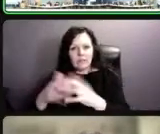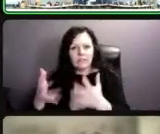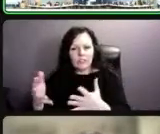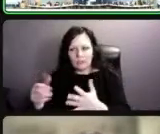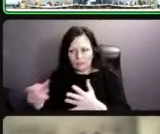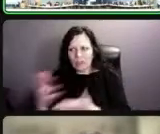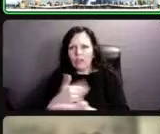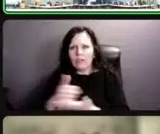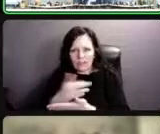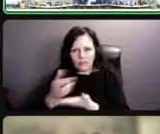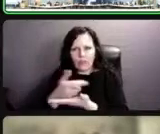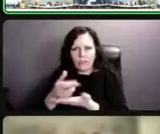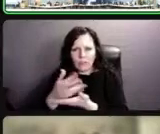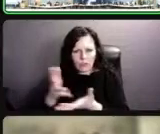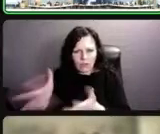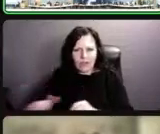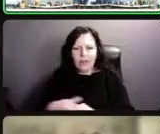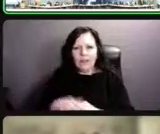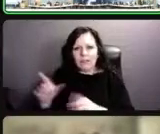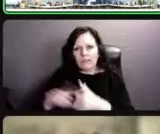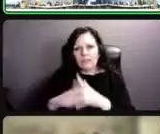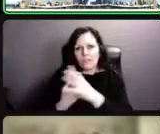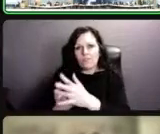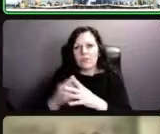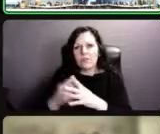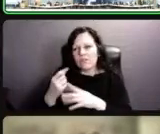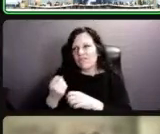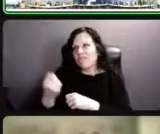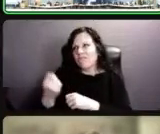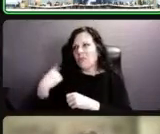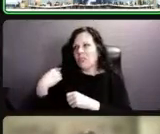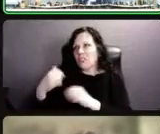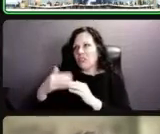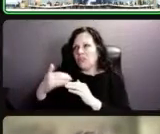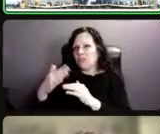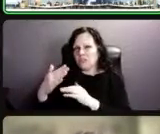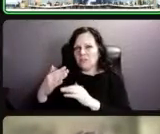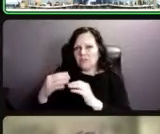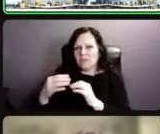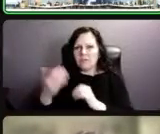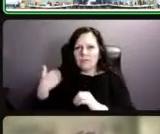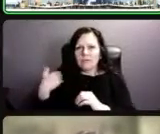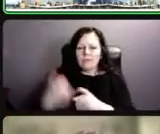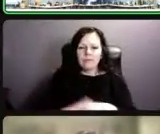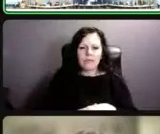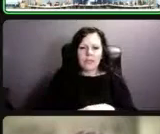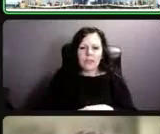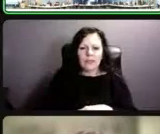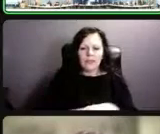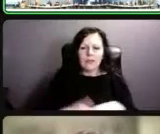THREE YEARS AGO. SO IT'S A LOT IMPLEMENTED IT'S